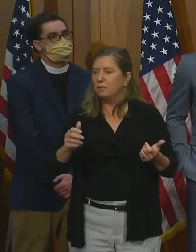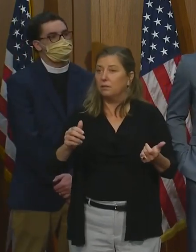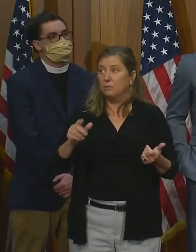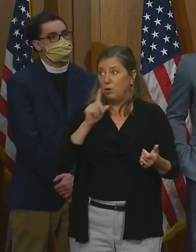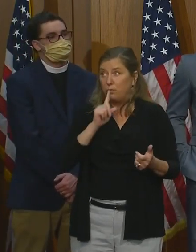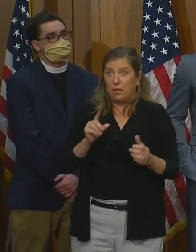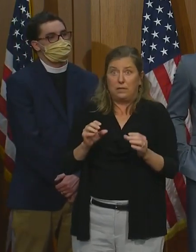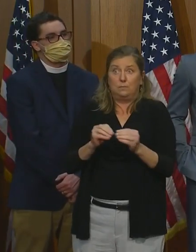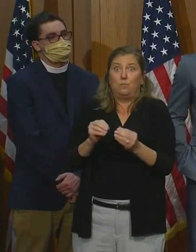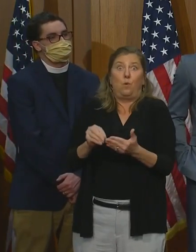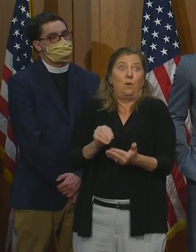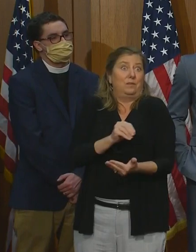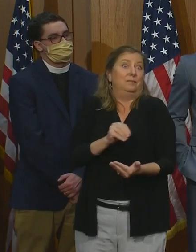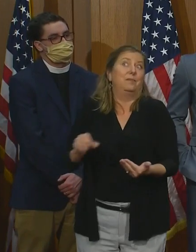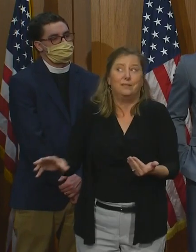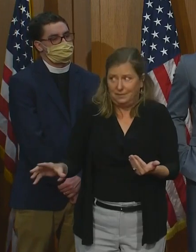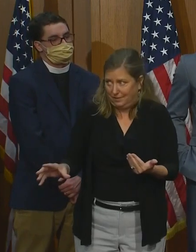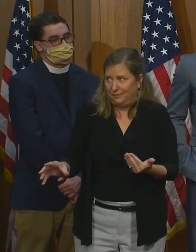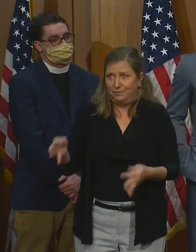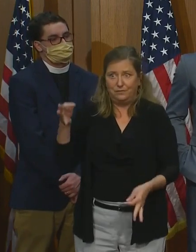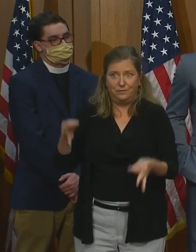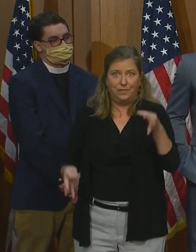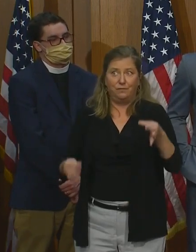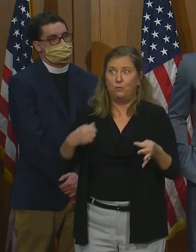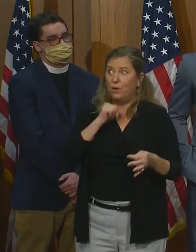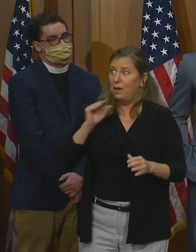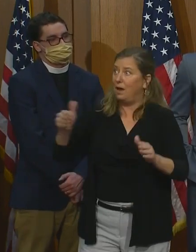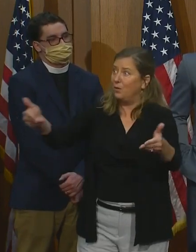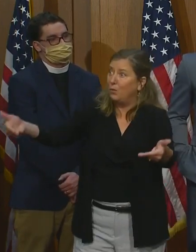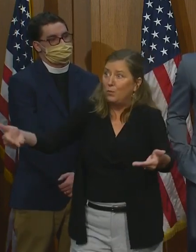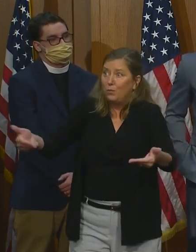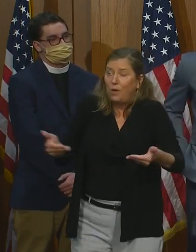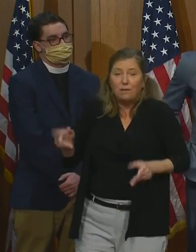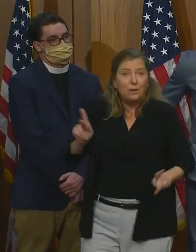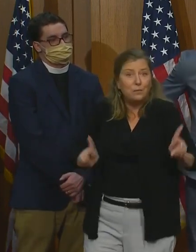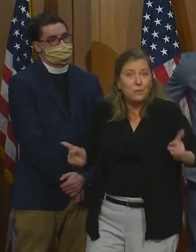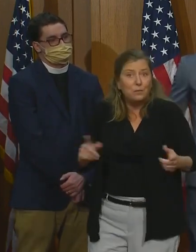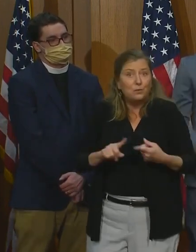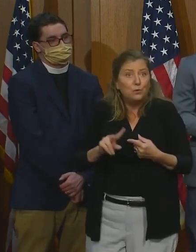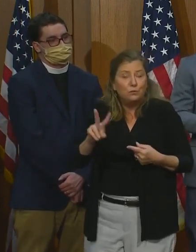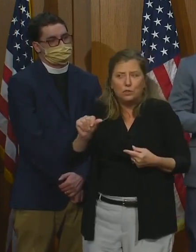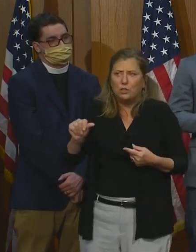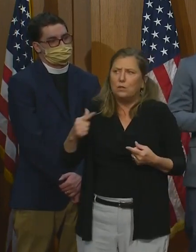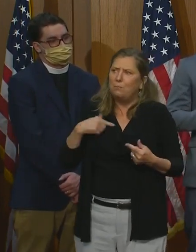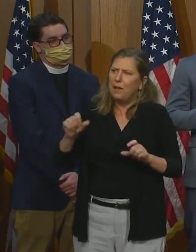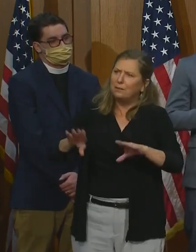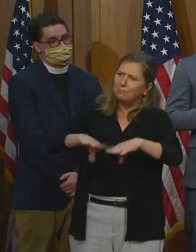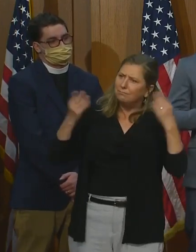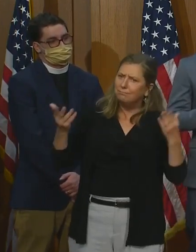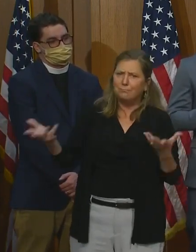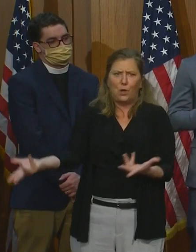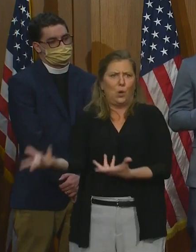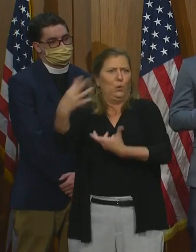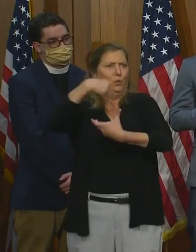CONFEDERATE MONUMENTS ACT I THINK THERE'S A MUCH GREATER EXPENSE- WHEN WE DON'T WELCOME